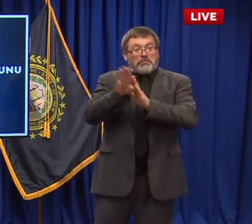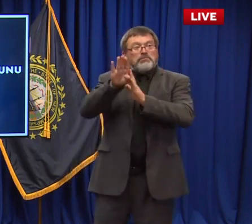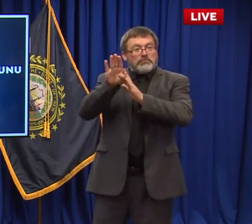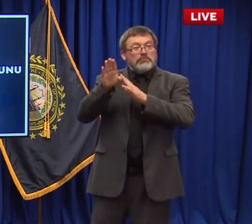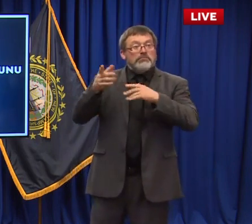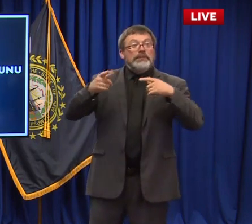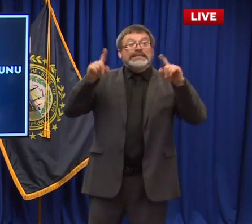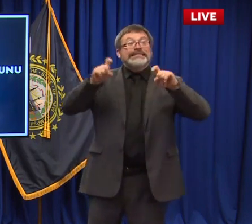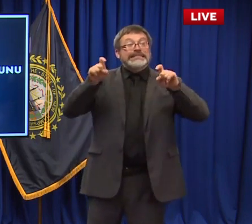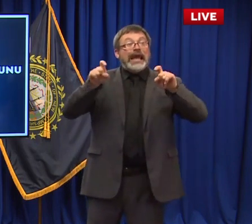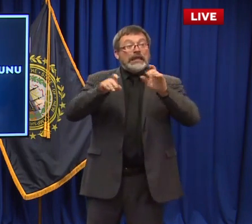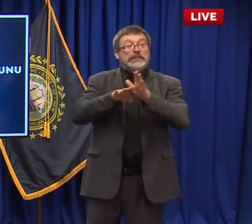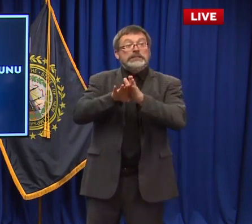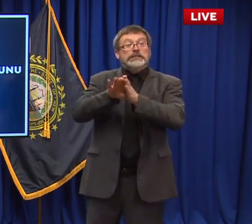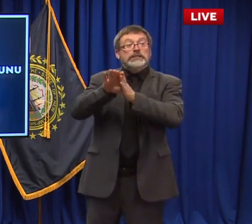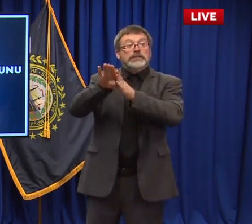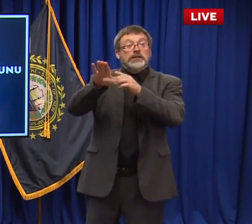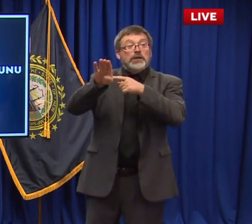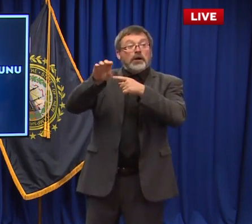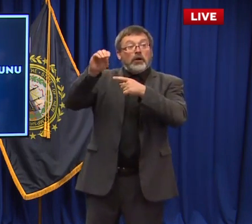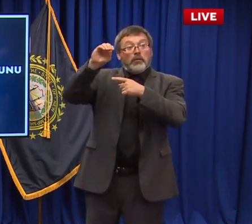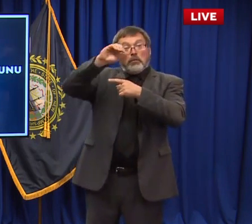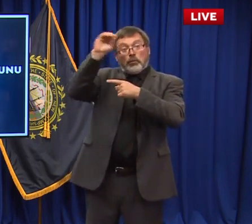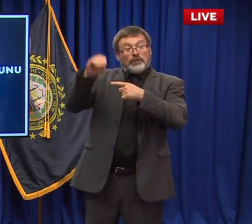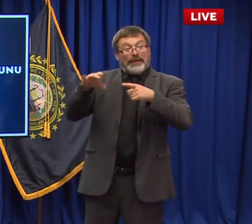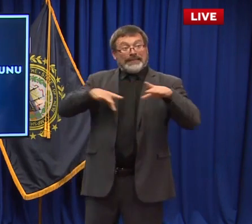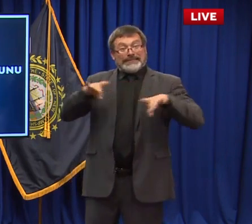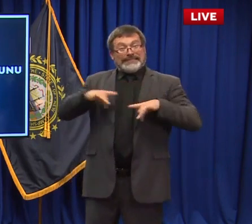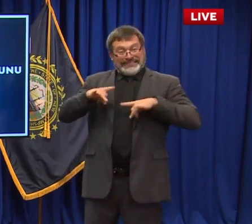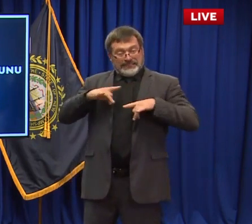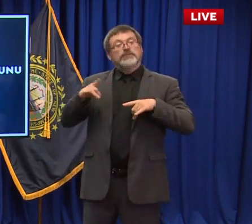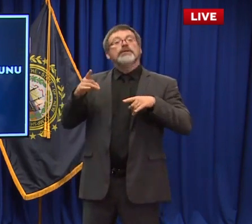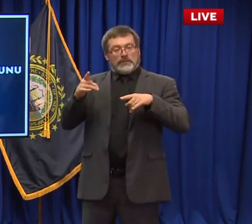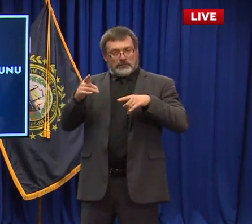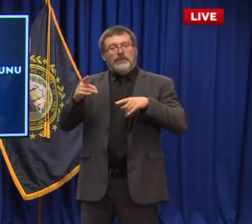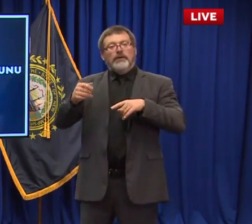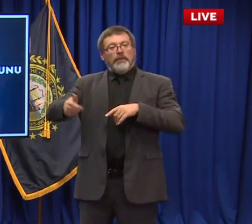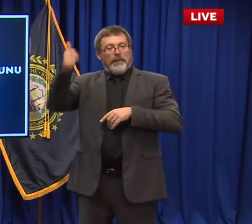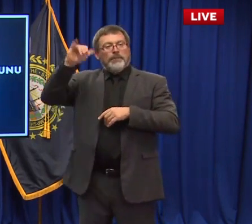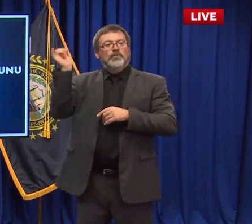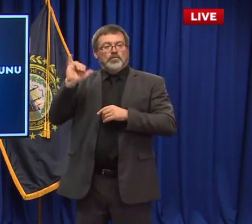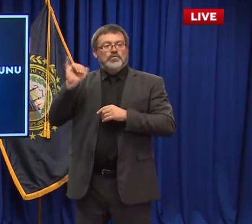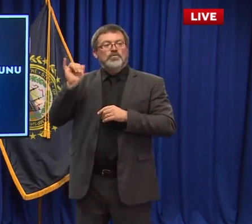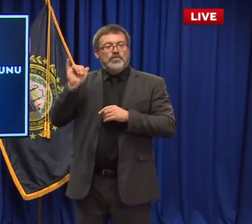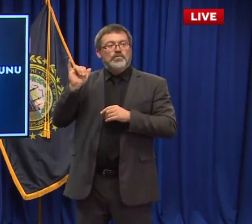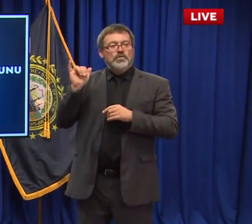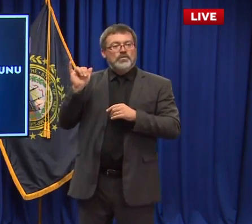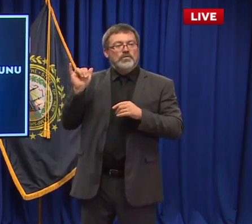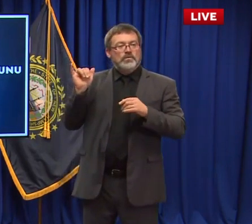BUT YOU’RE RIGHT, MANY STATES ARE SEEING INCREASED CASES, INCREASED TEST RATE POSITIVITY.